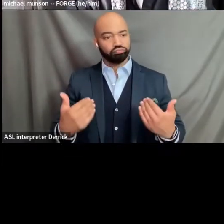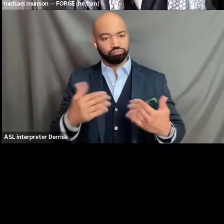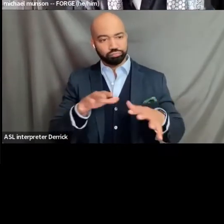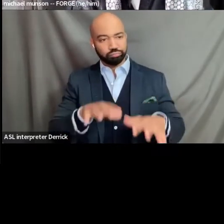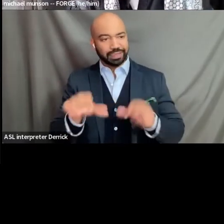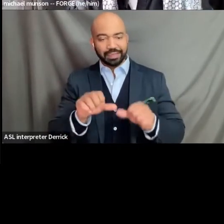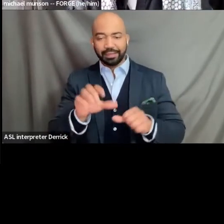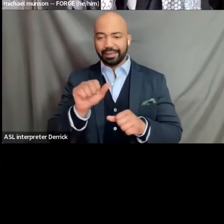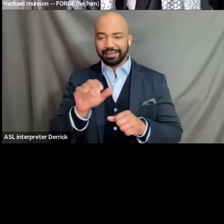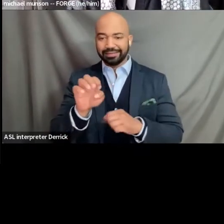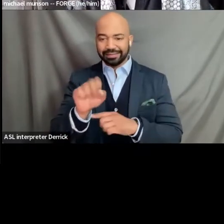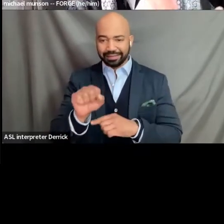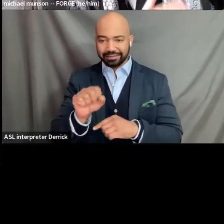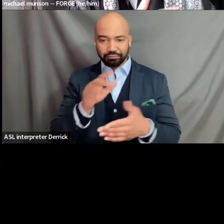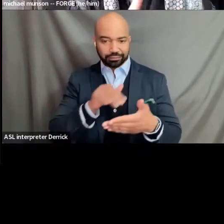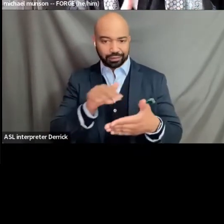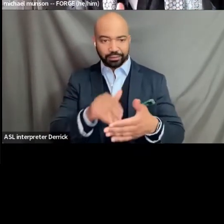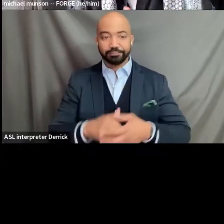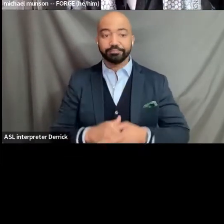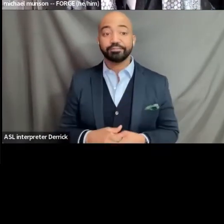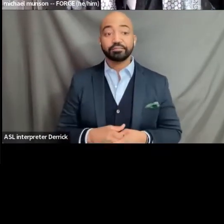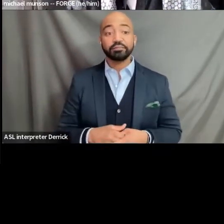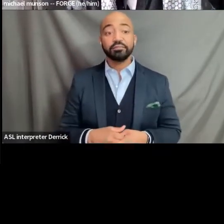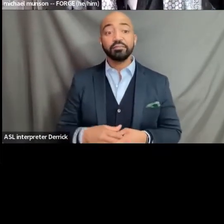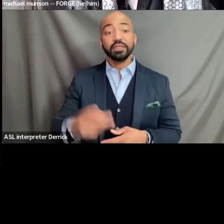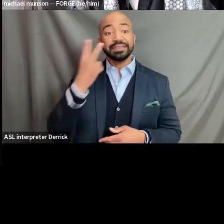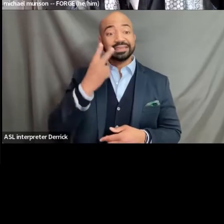it's increasing over the amount of ACEs that they've experienced.